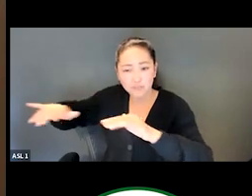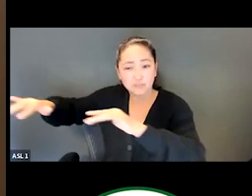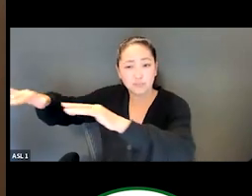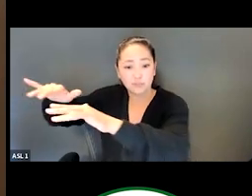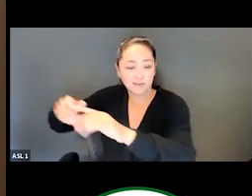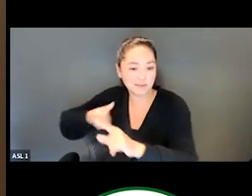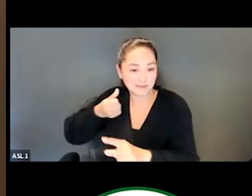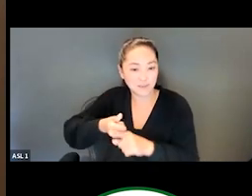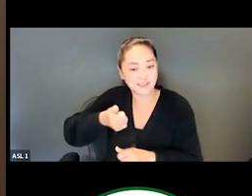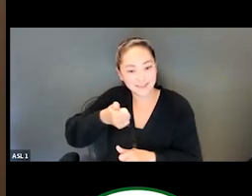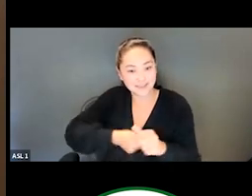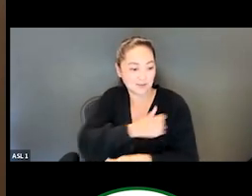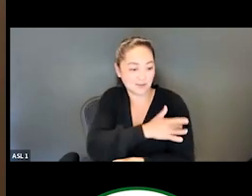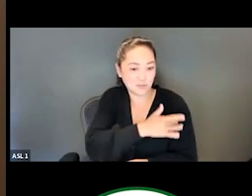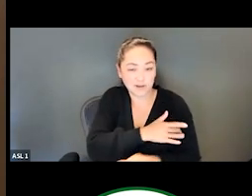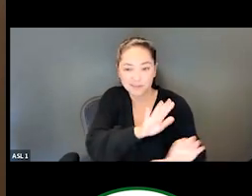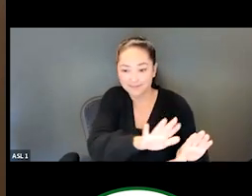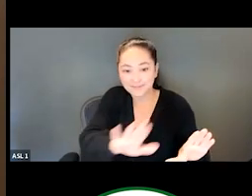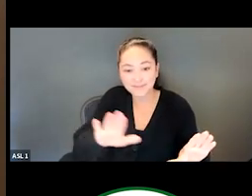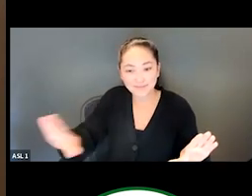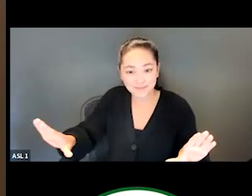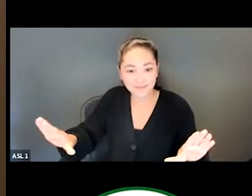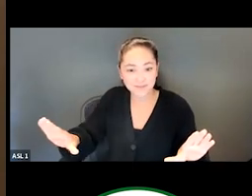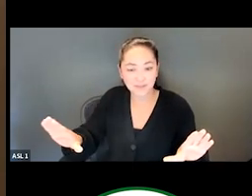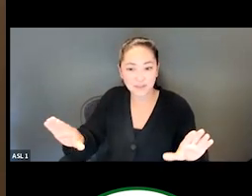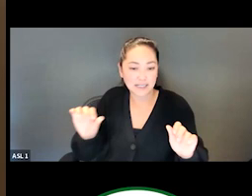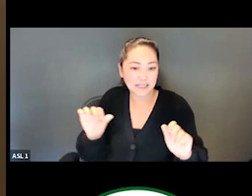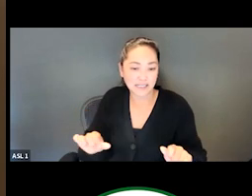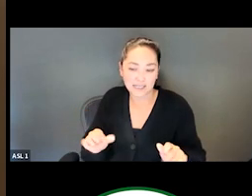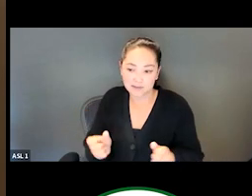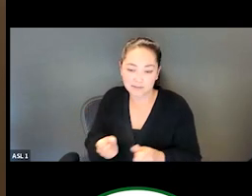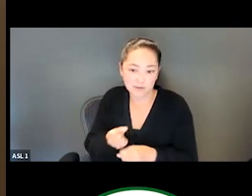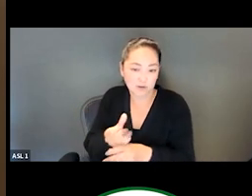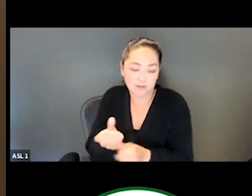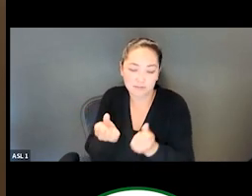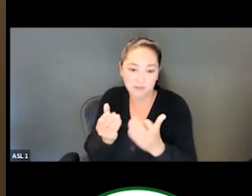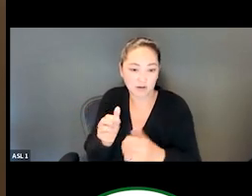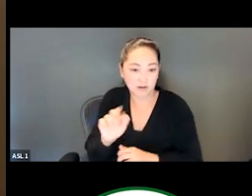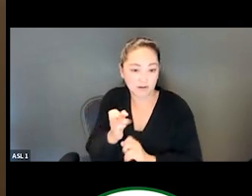And that we won't even know those impacts for some time, fully. And it's impacting the